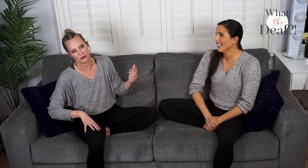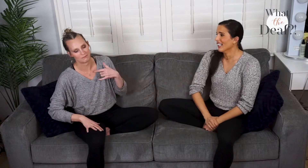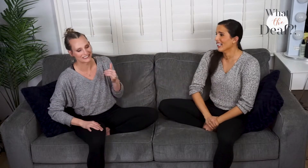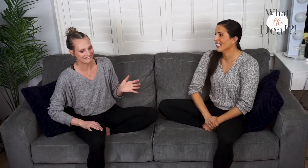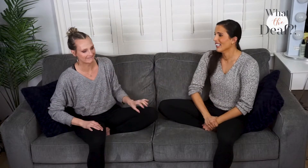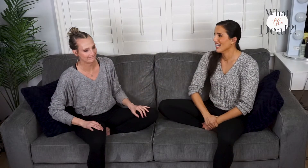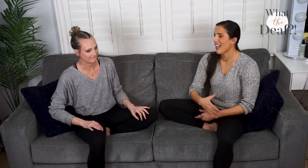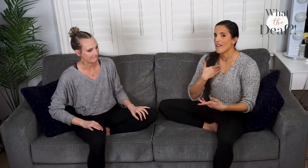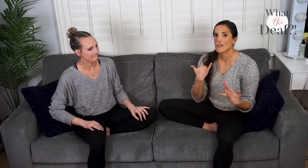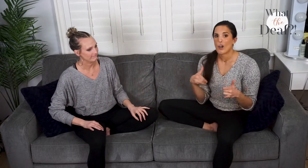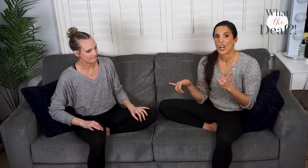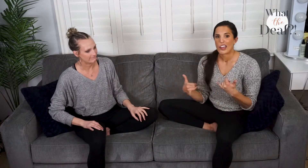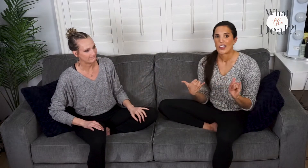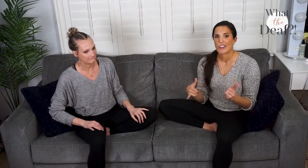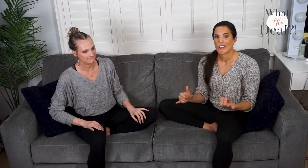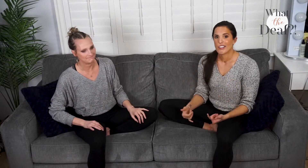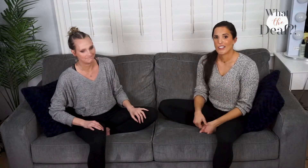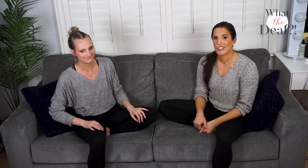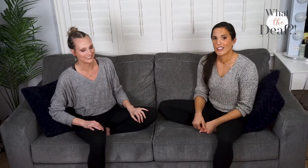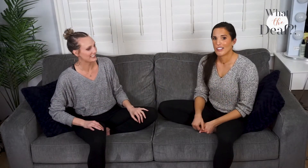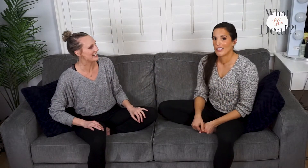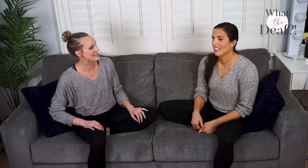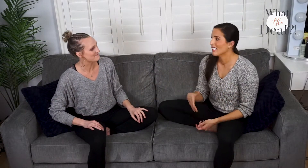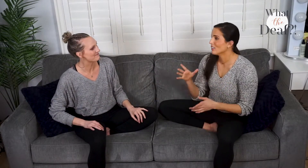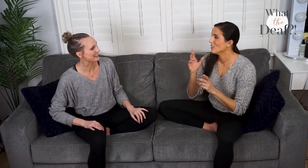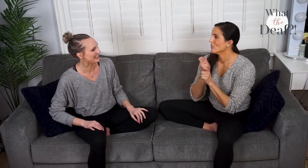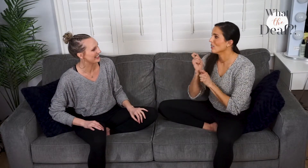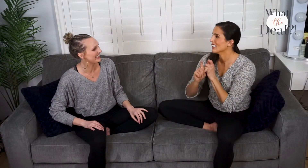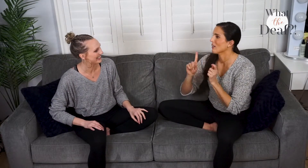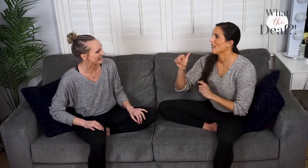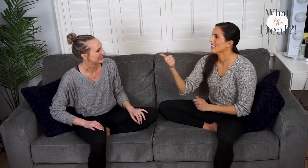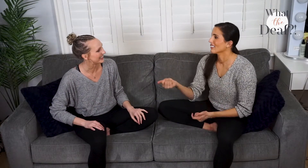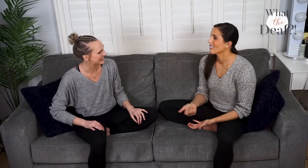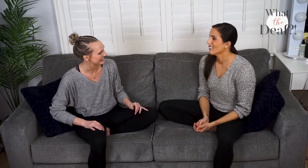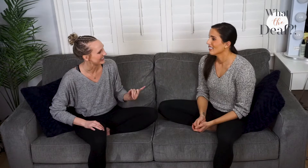Like, and I'm like, yeah. And it can have a party. Yep. And torture someone else.